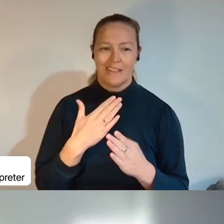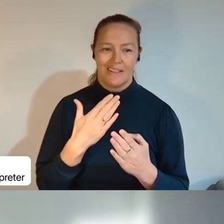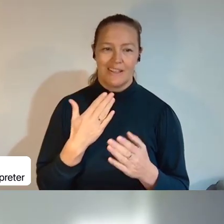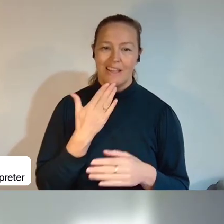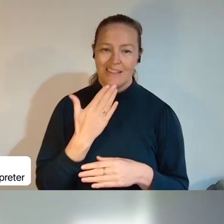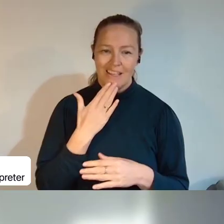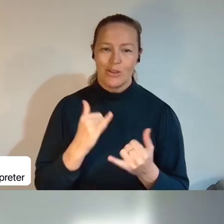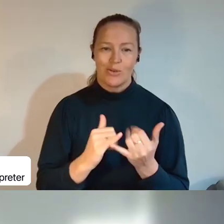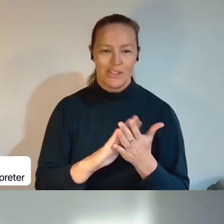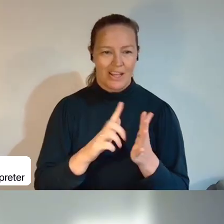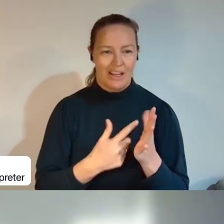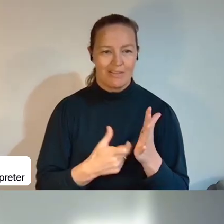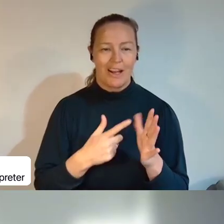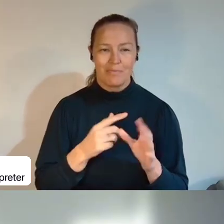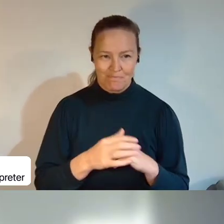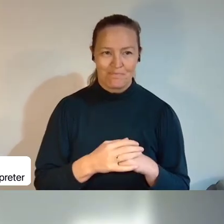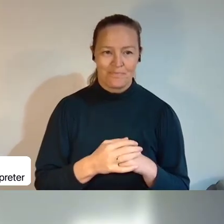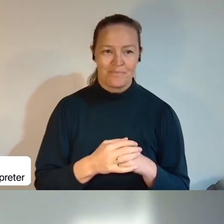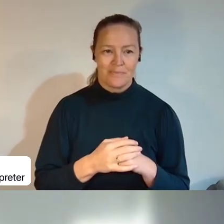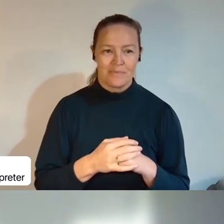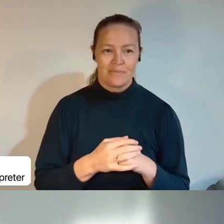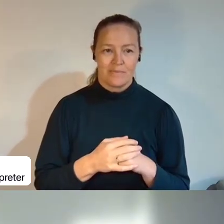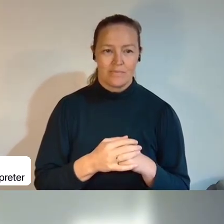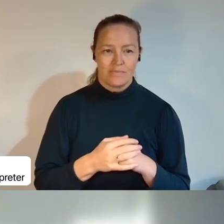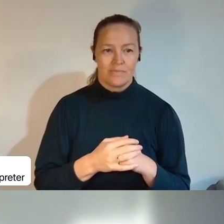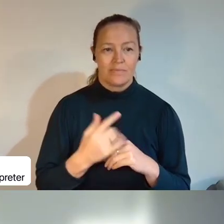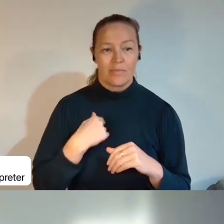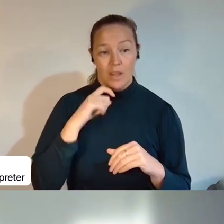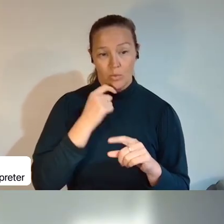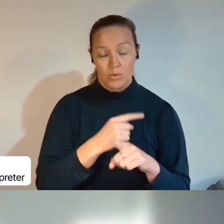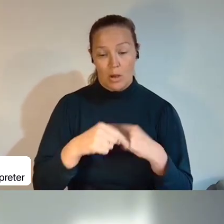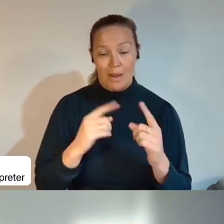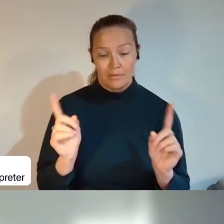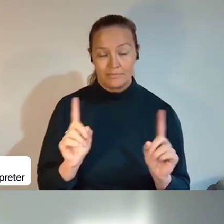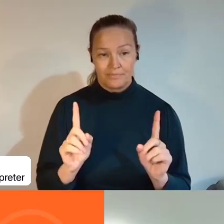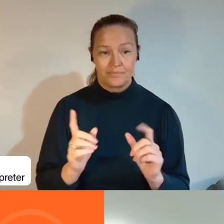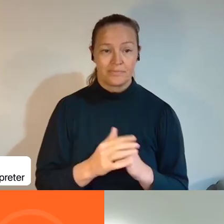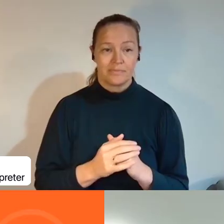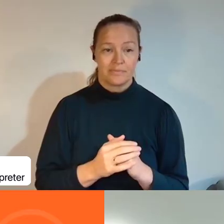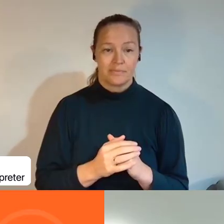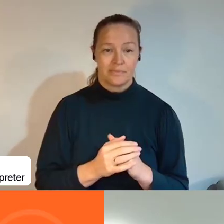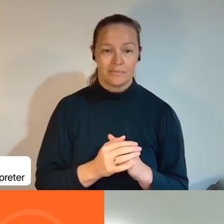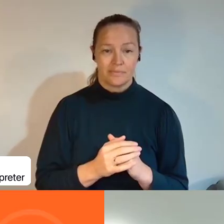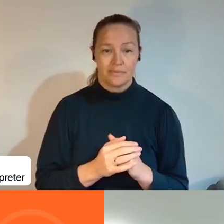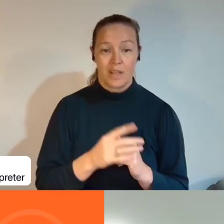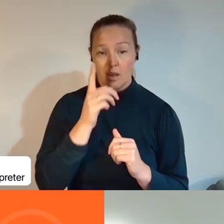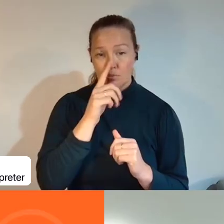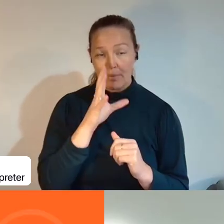Shara. So yeah, what I'm going to be talking about is people with intellectual disability. I use the